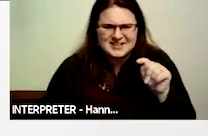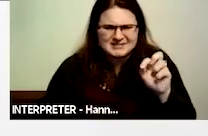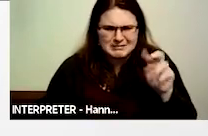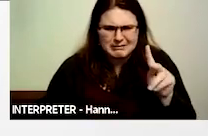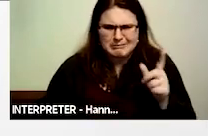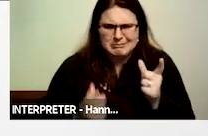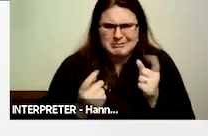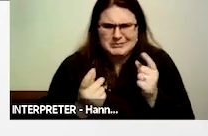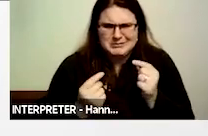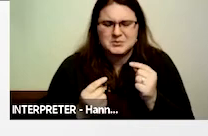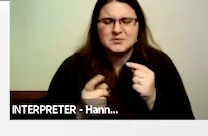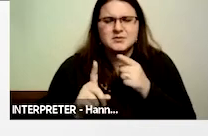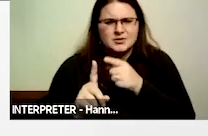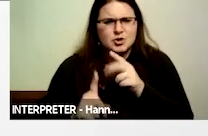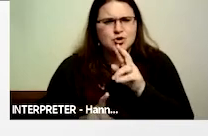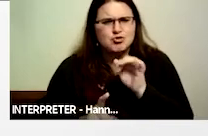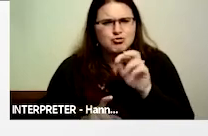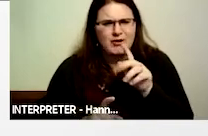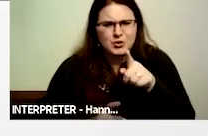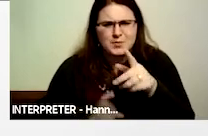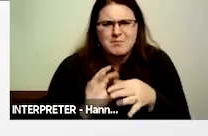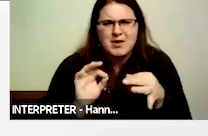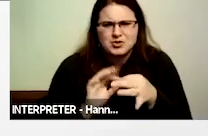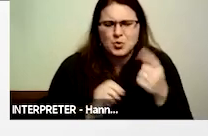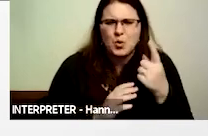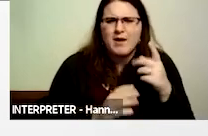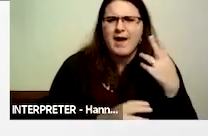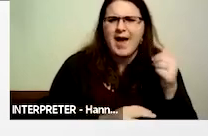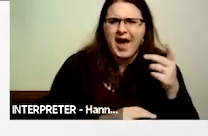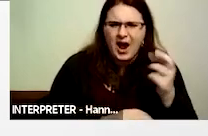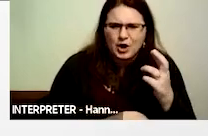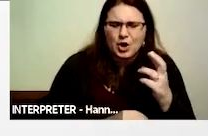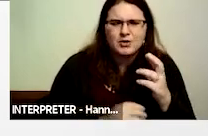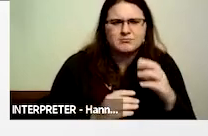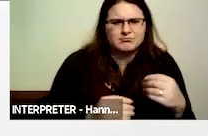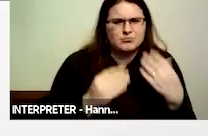Rick. You had mentioned a hacker that's providing short bursts of information. I'm assuming Rick Mislan: Yeah yeah